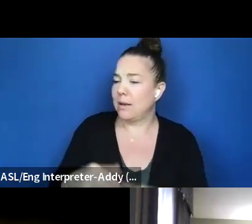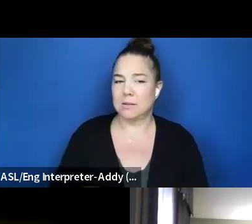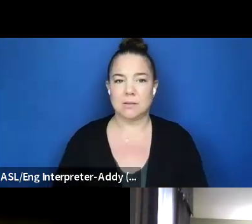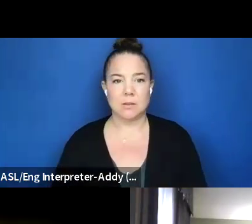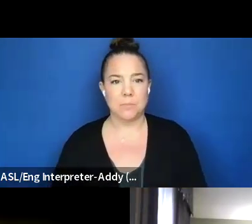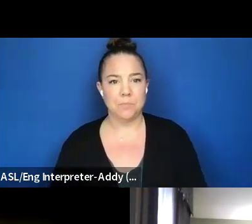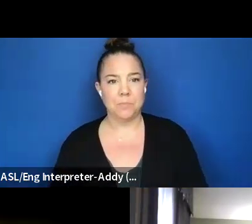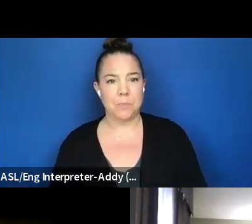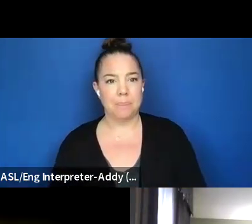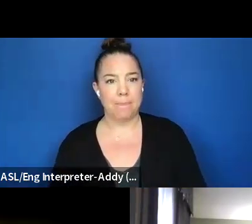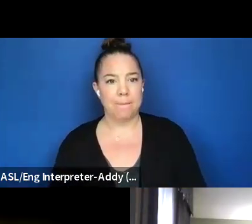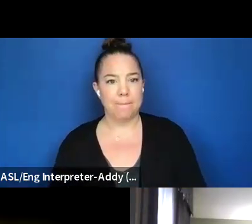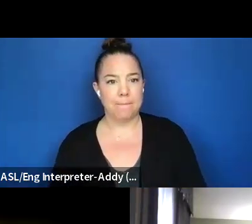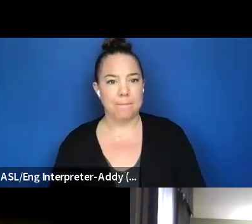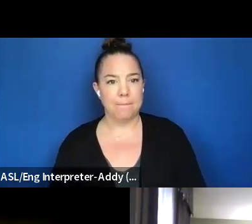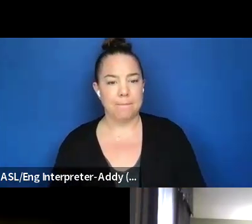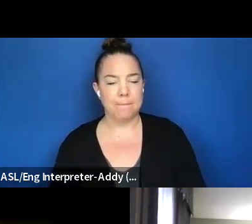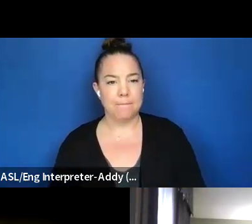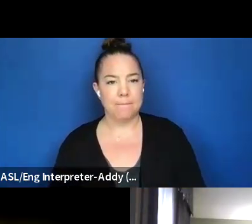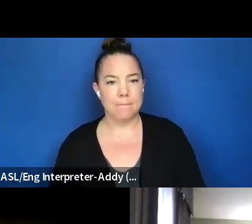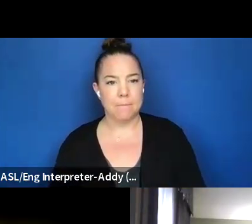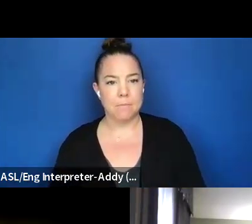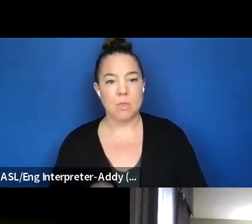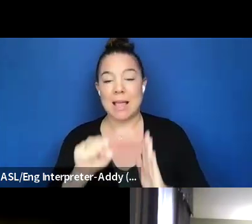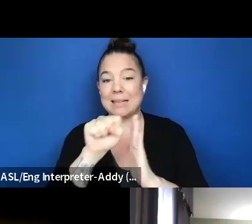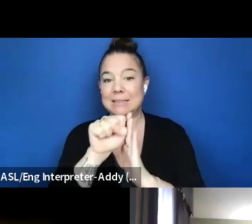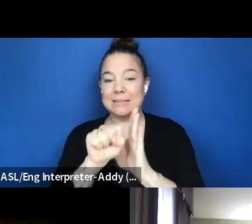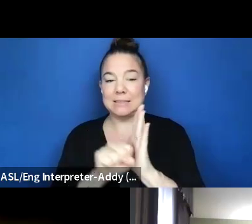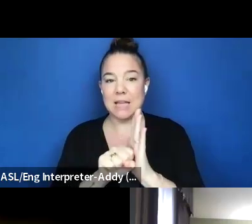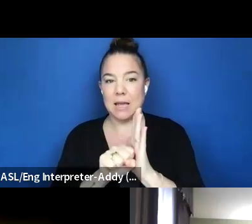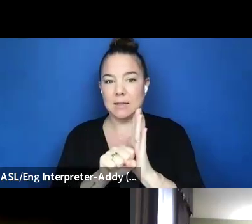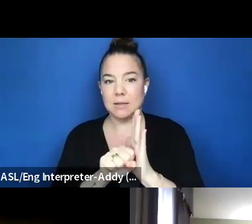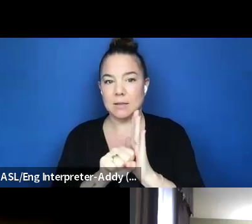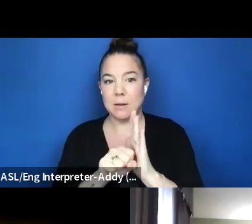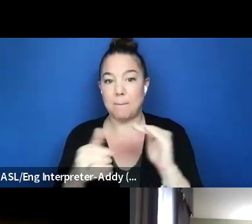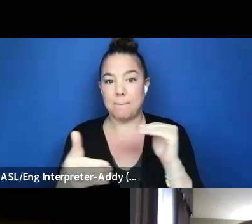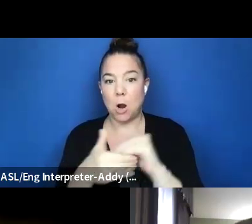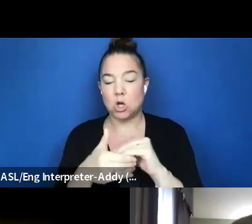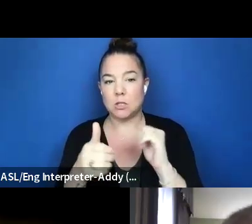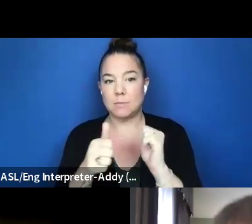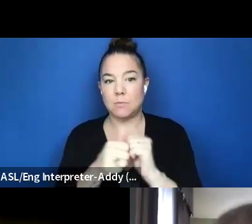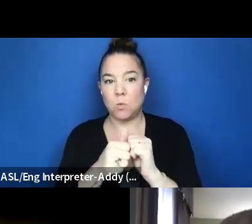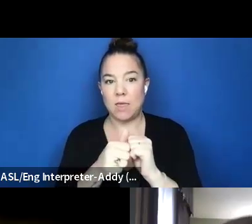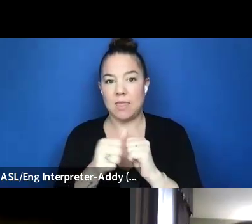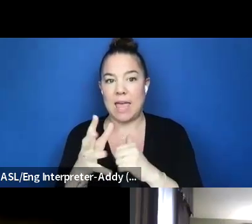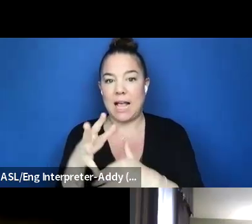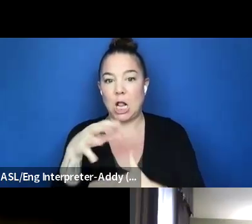Adeleigh Belyeu: For those of you that attend the Adeleigh Belyeu: stakeholder calls with the partnership for inclusive disaster strategies.